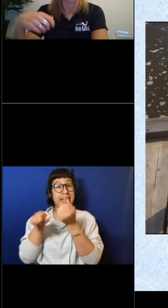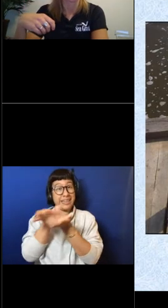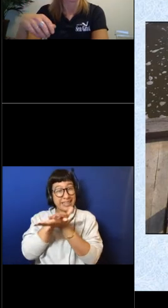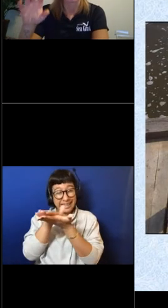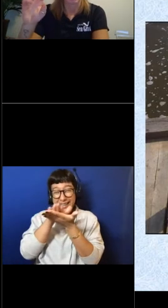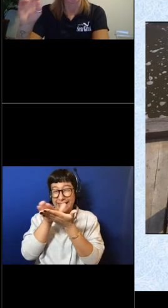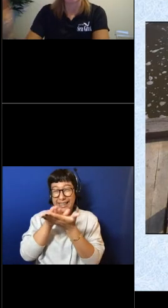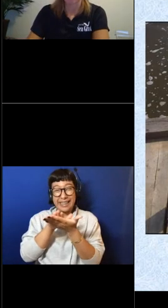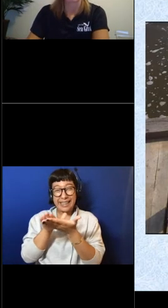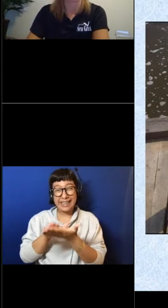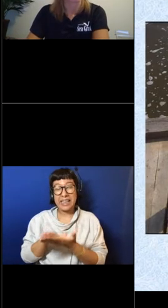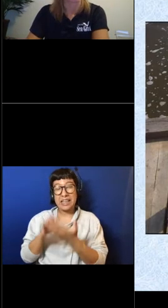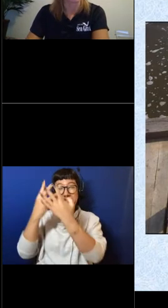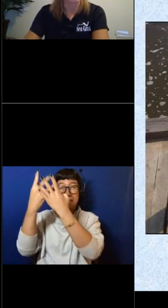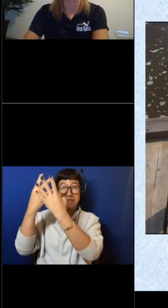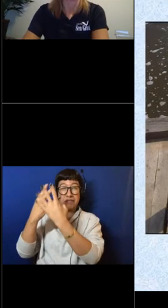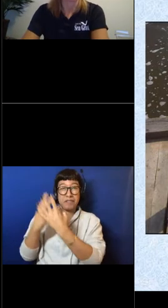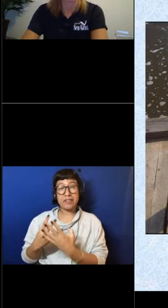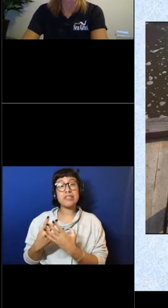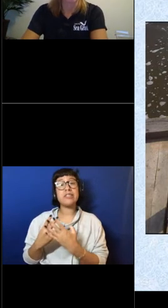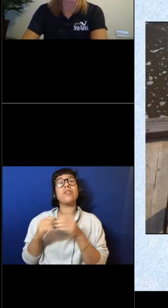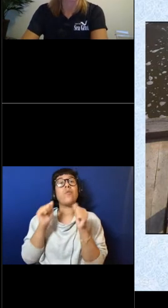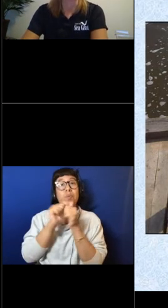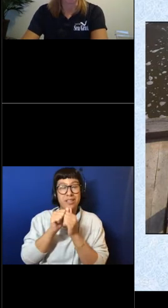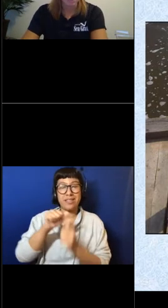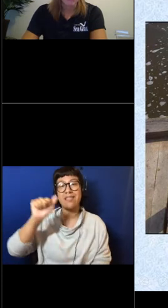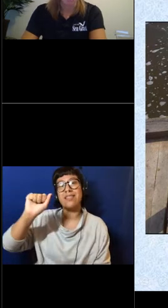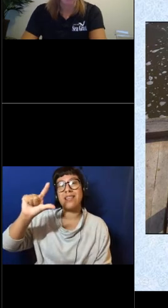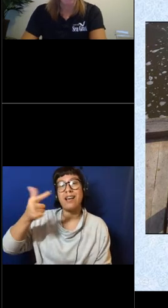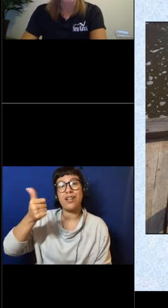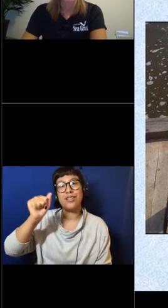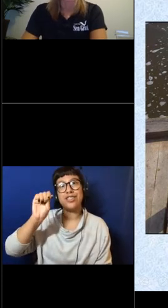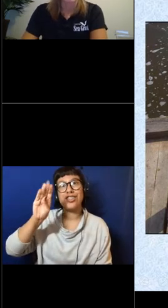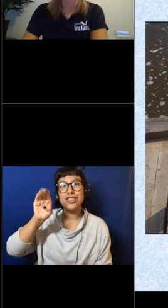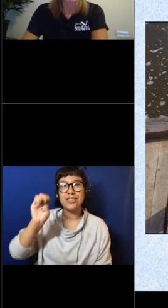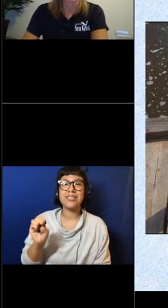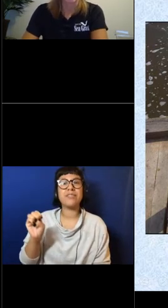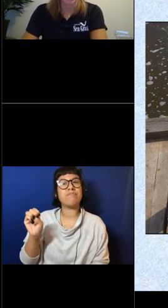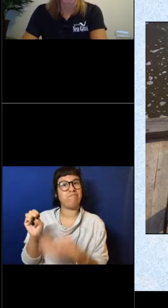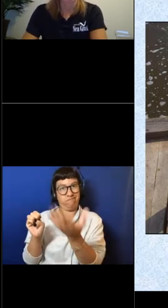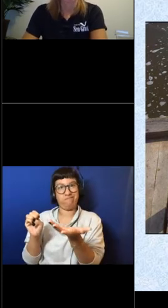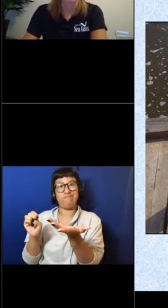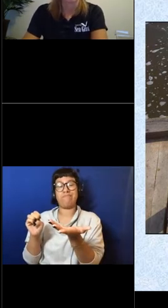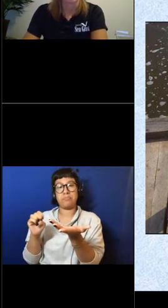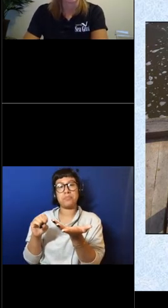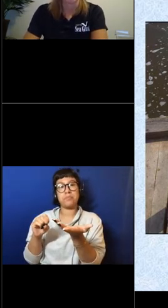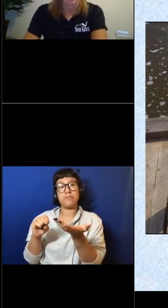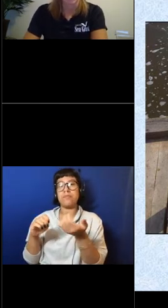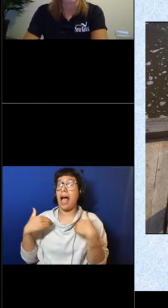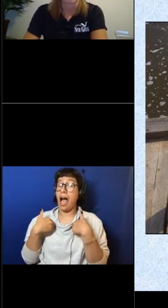by filtering out little particles of algae, and because they filter so much water, they can actually have quite a large impact